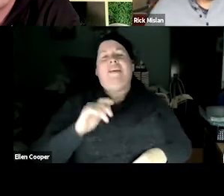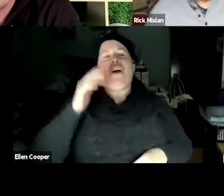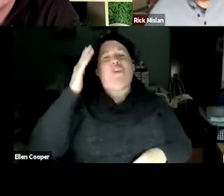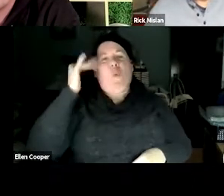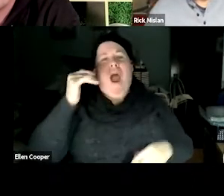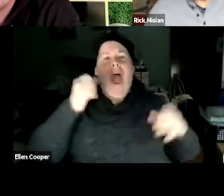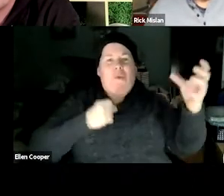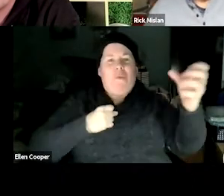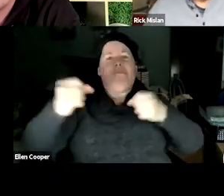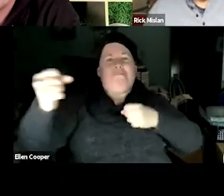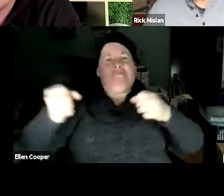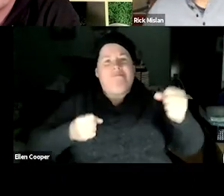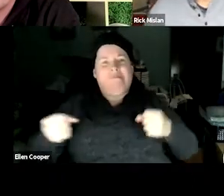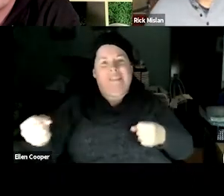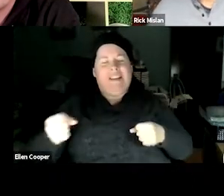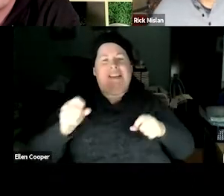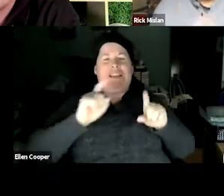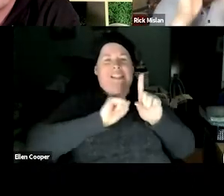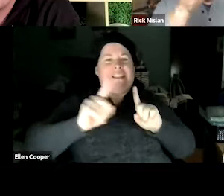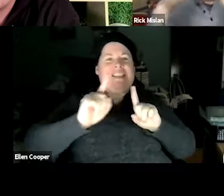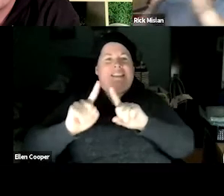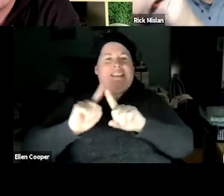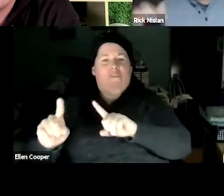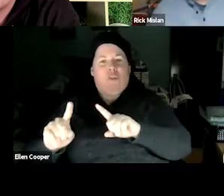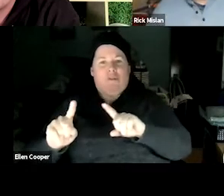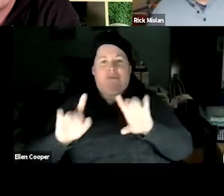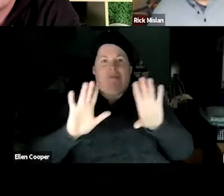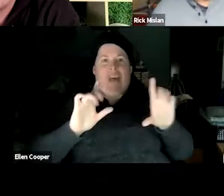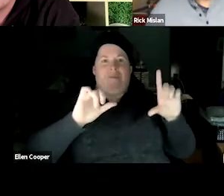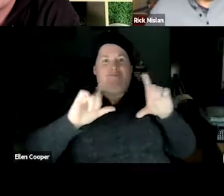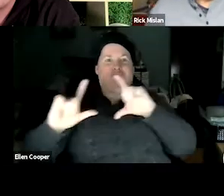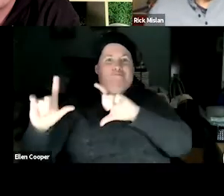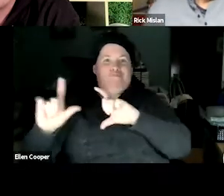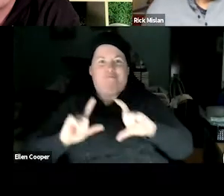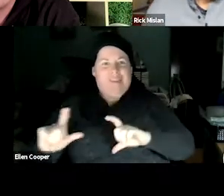Rick Mislan: These different spaces, if you will, out there. And again, this is,